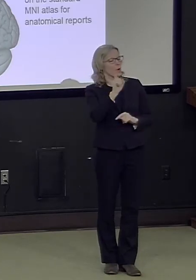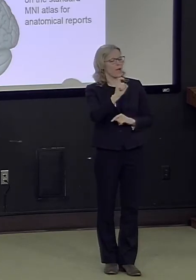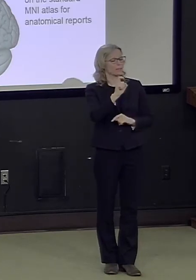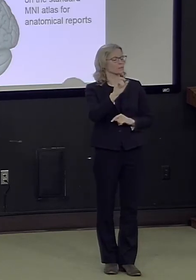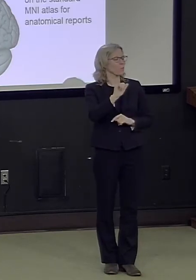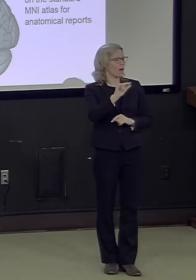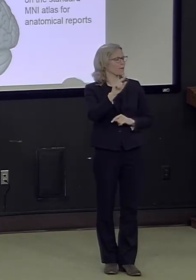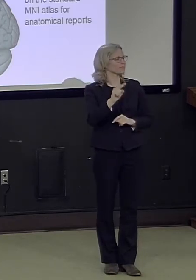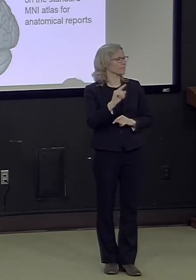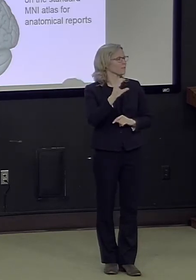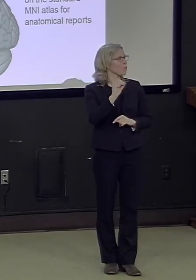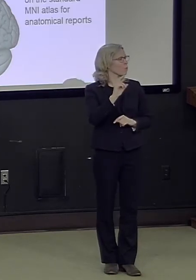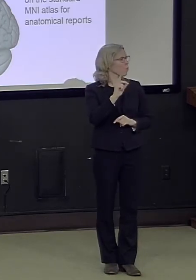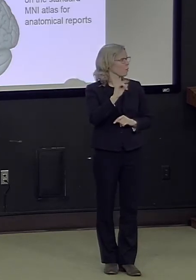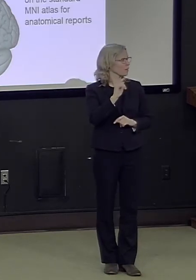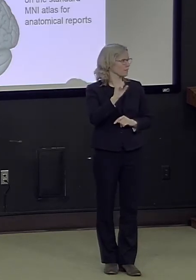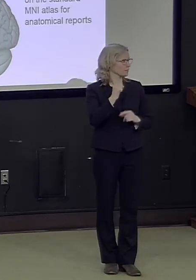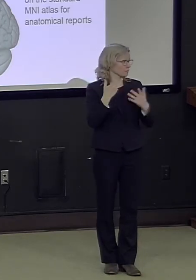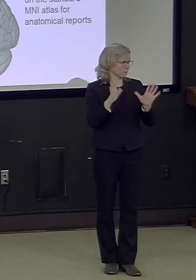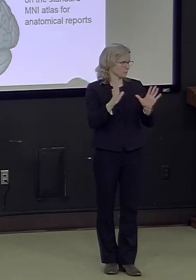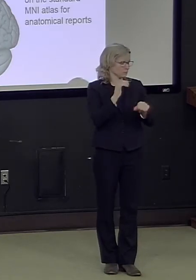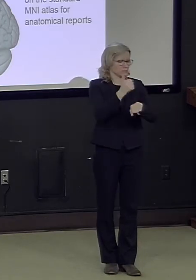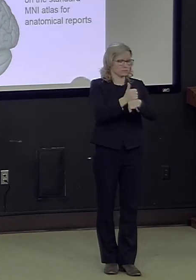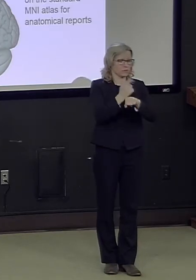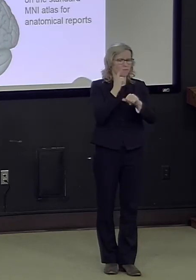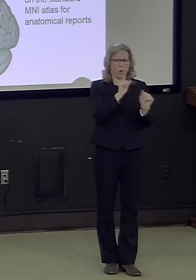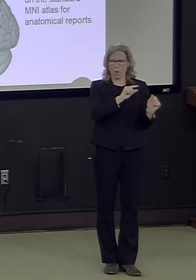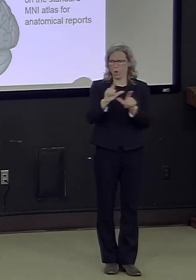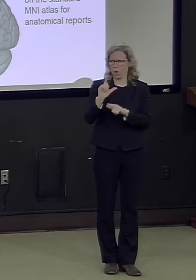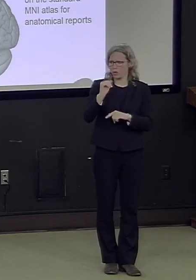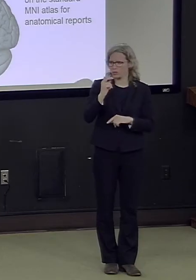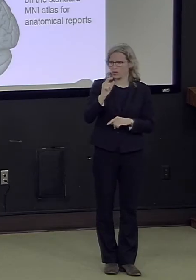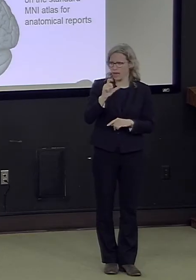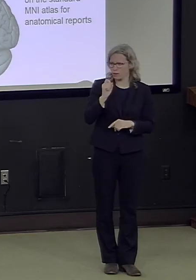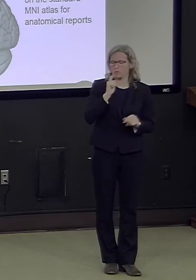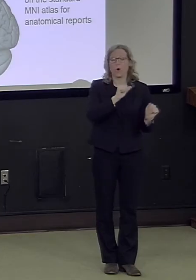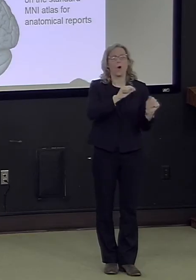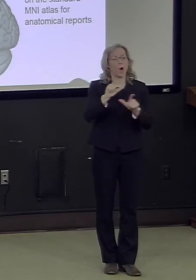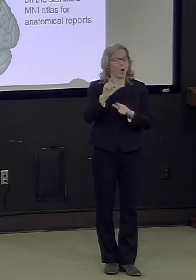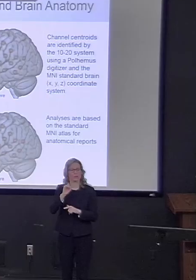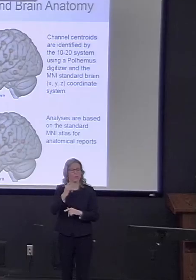for all of the channels for every subject. And then all of our analyses from then on